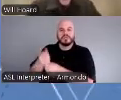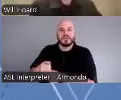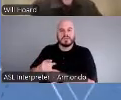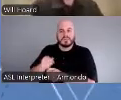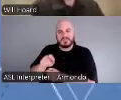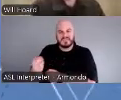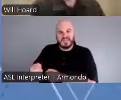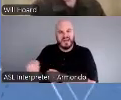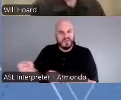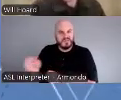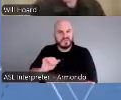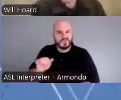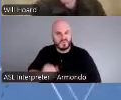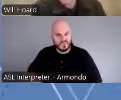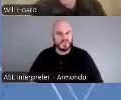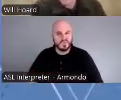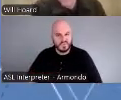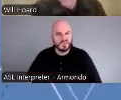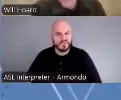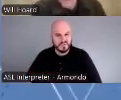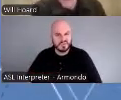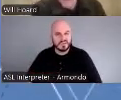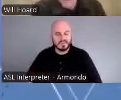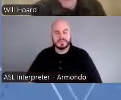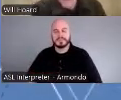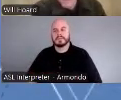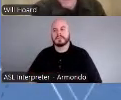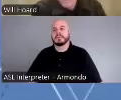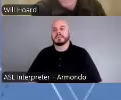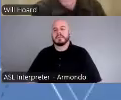And so they had the dignity of risk,